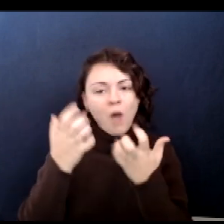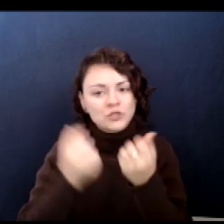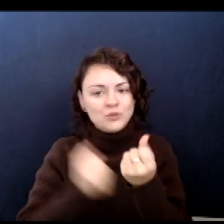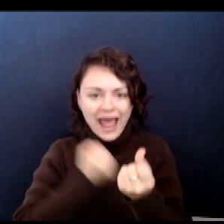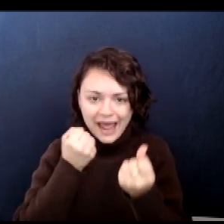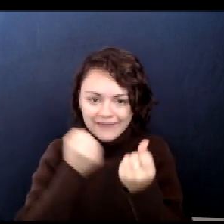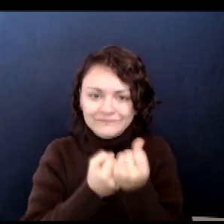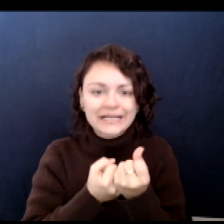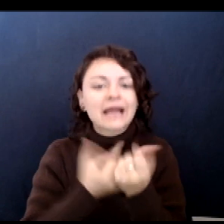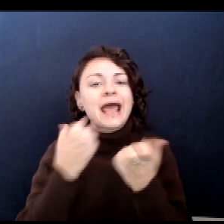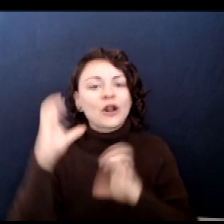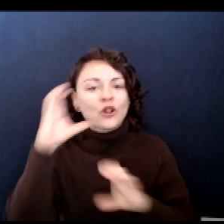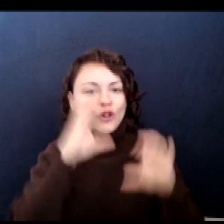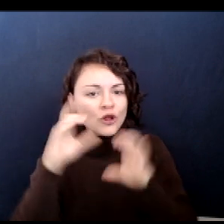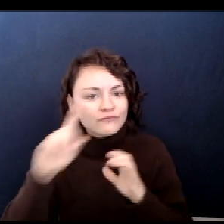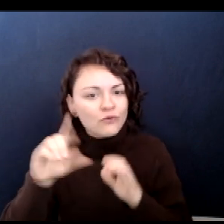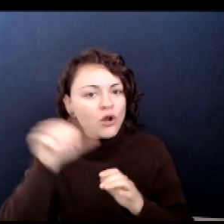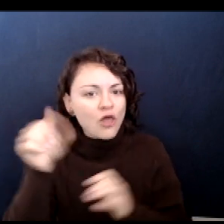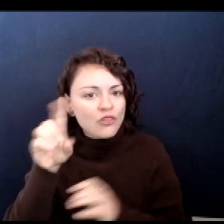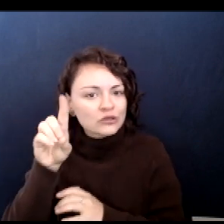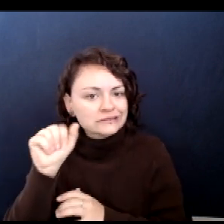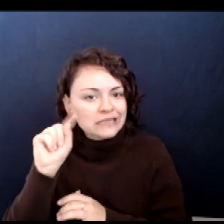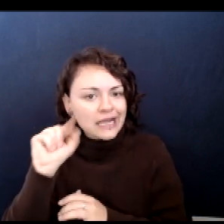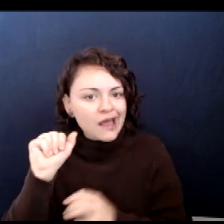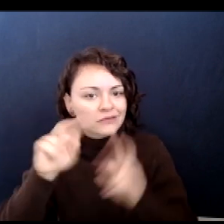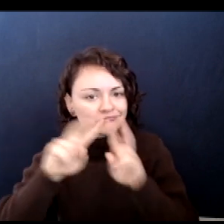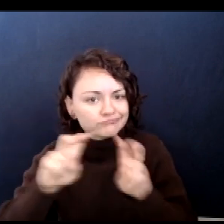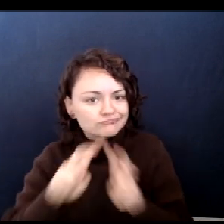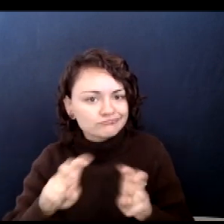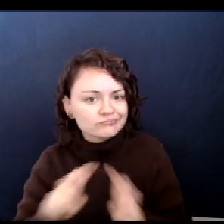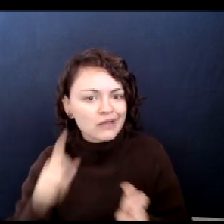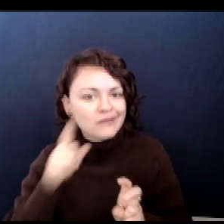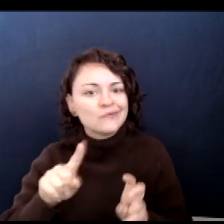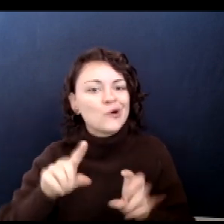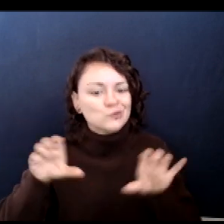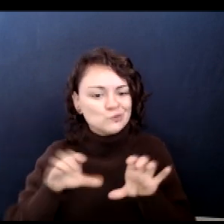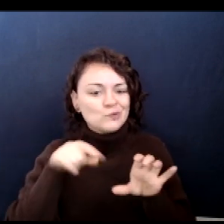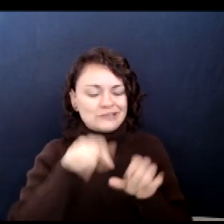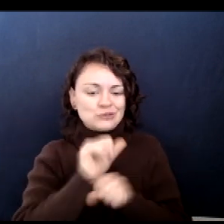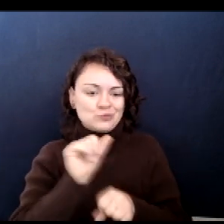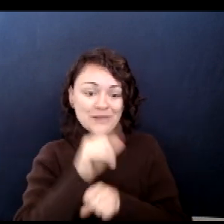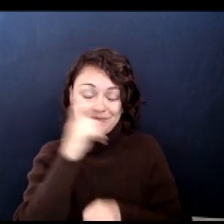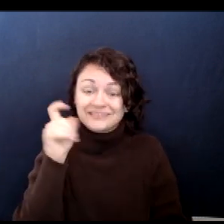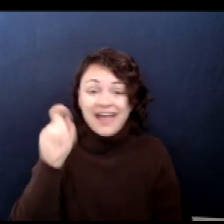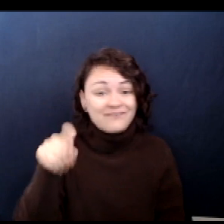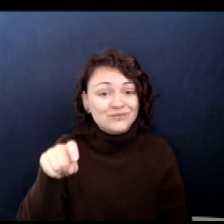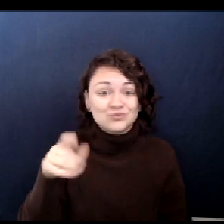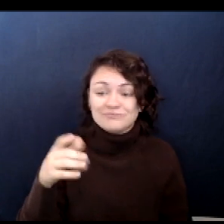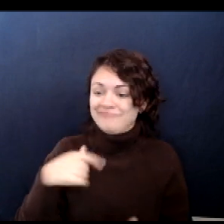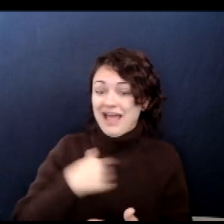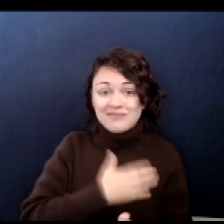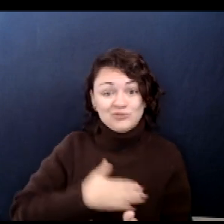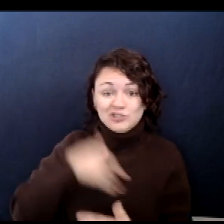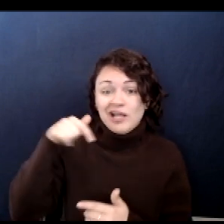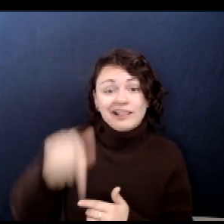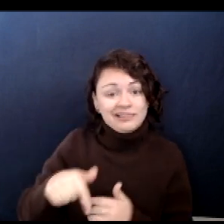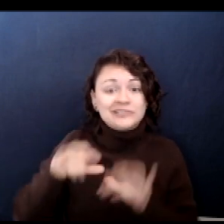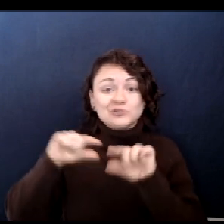other sources of data to do this work. Because it should be done. And I appreciate what this coalition is doing on that next slide.